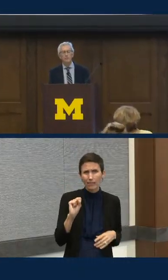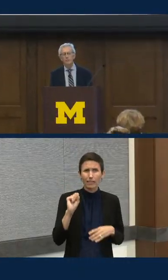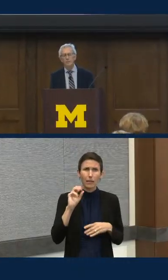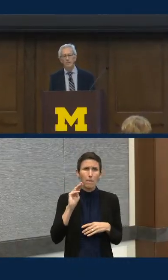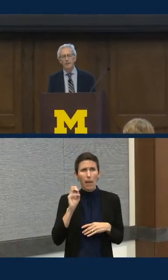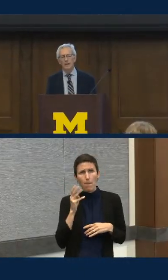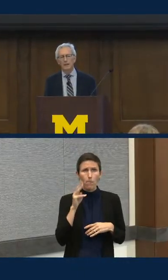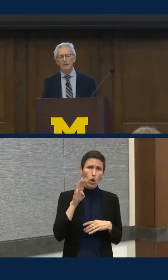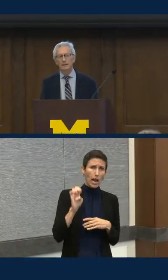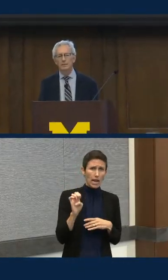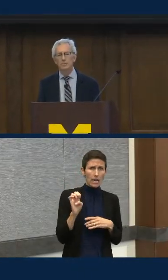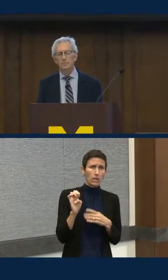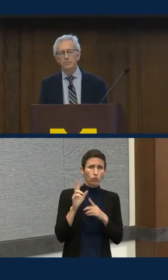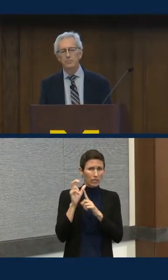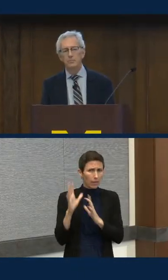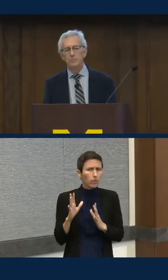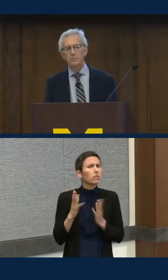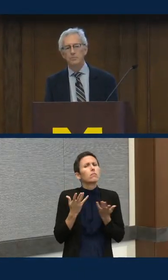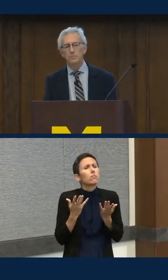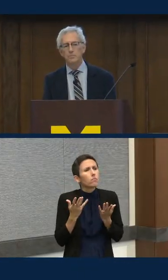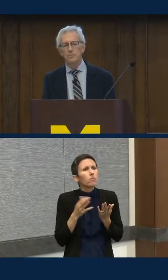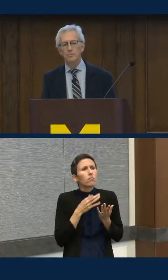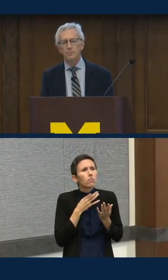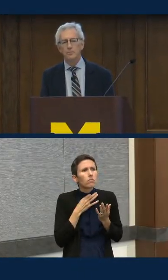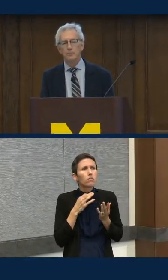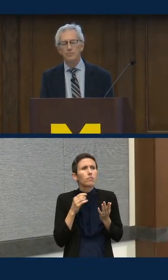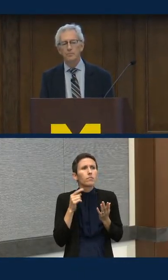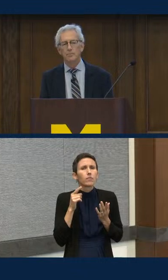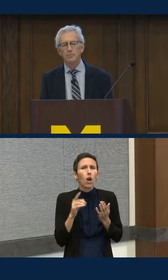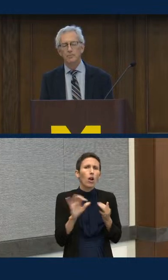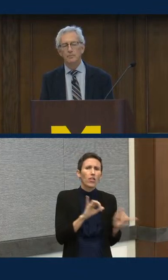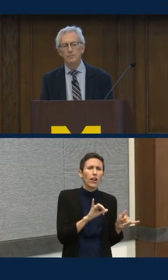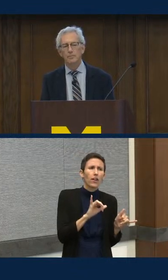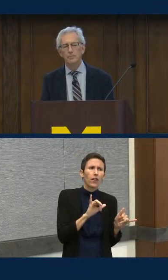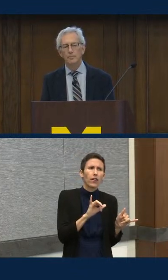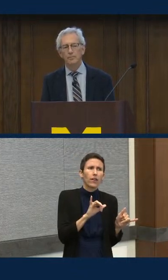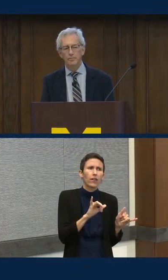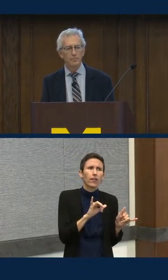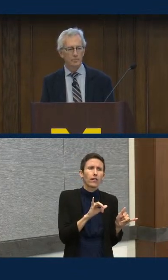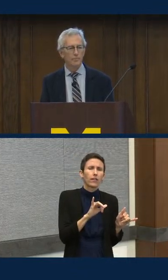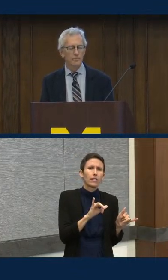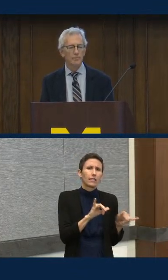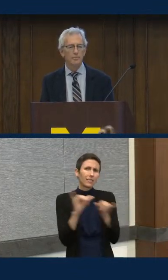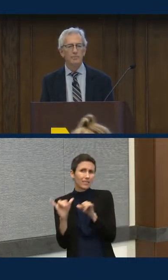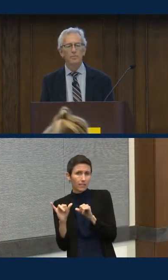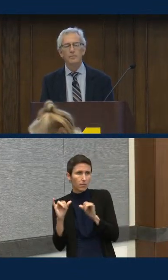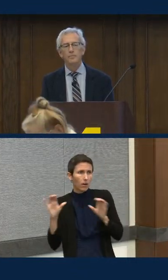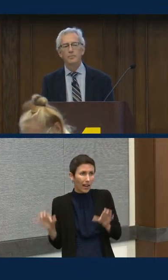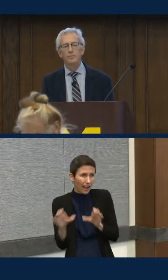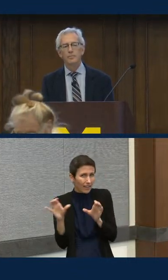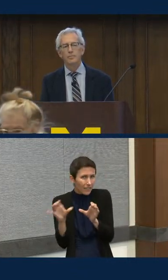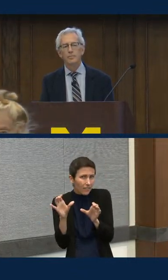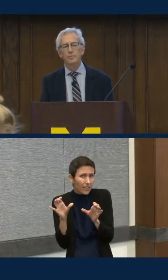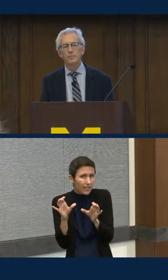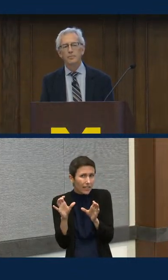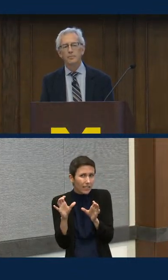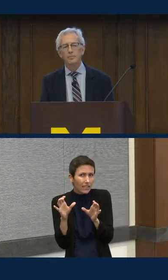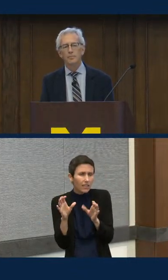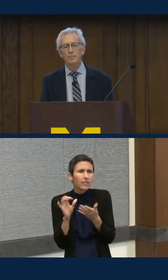that there are instances of constituit activity. Does that